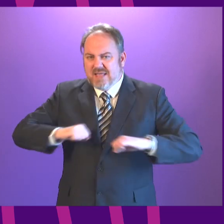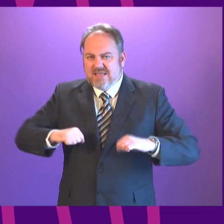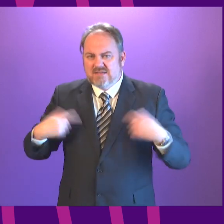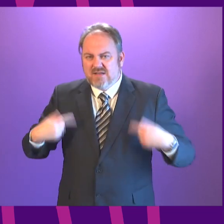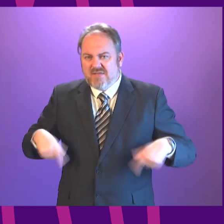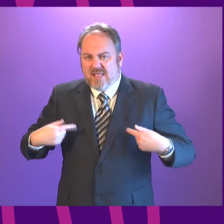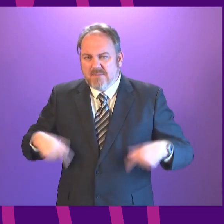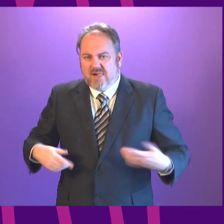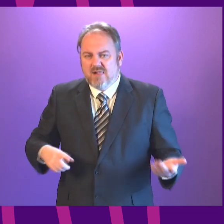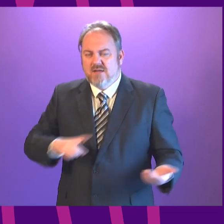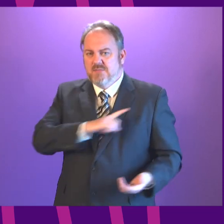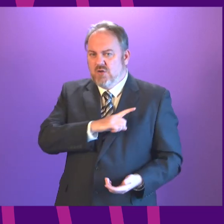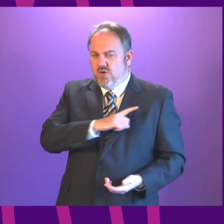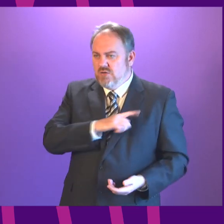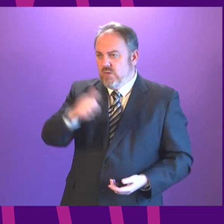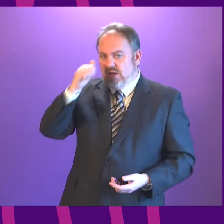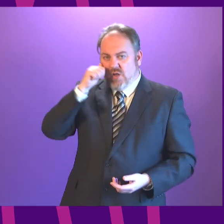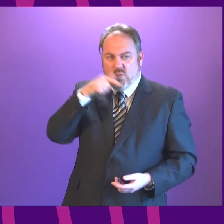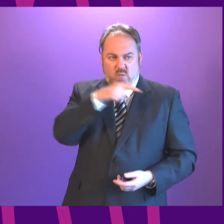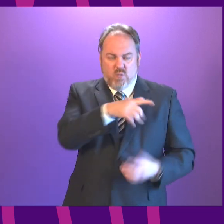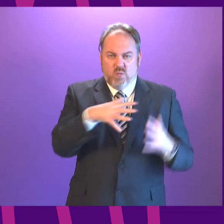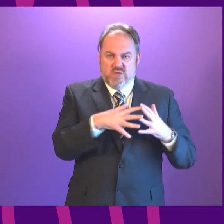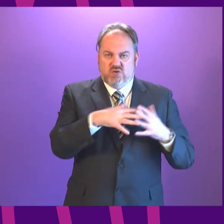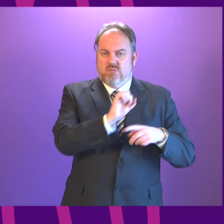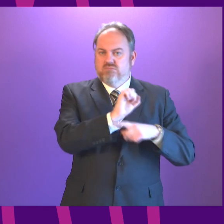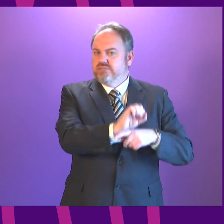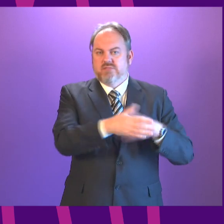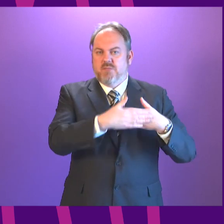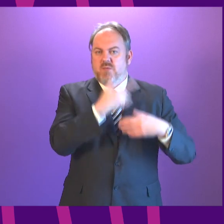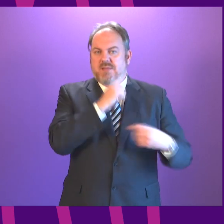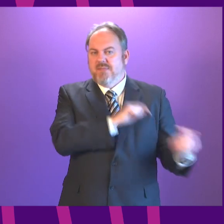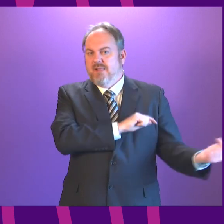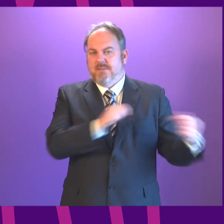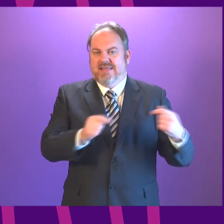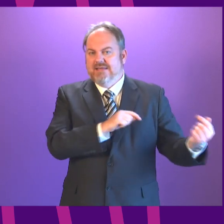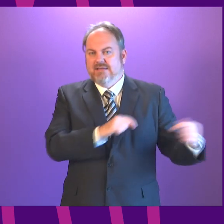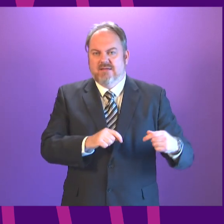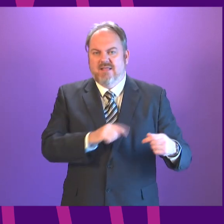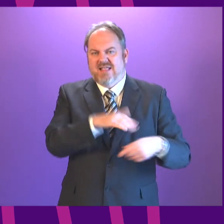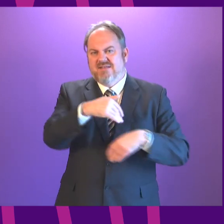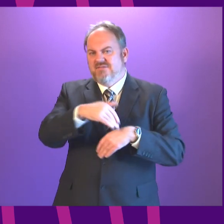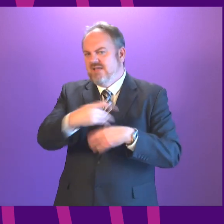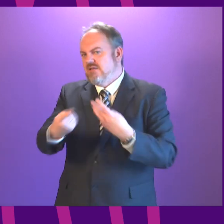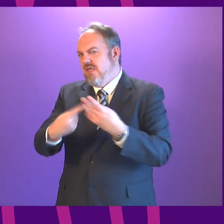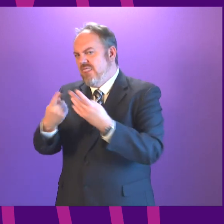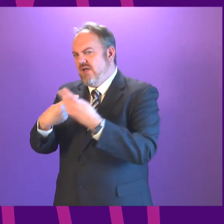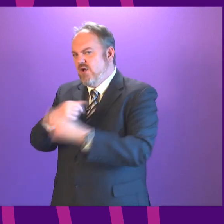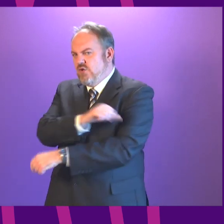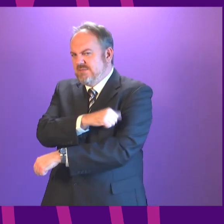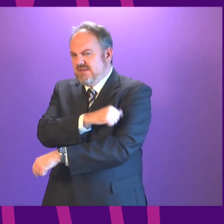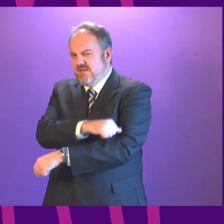puts more pressure on the NHS because of the already significant backlog in operations and appointments?